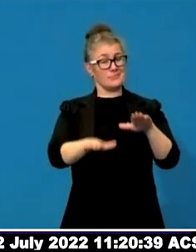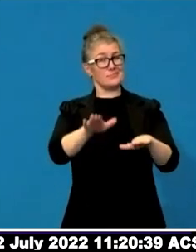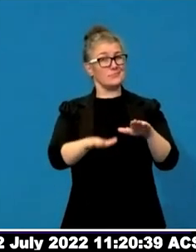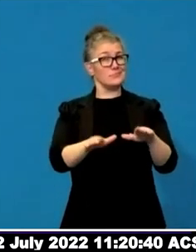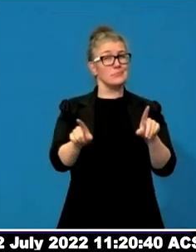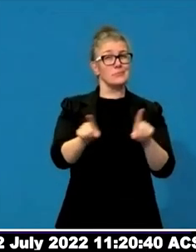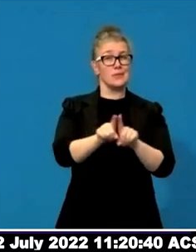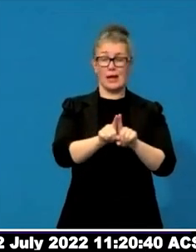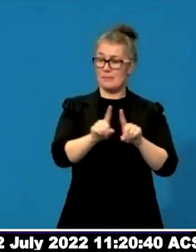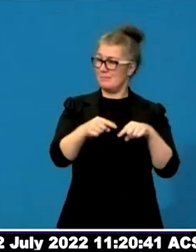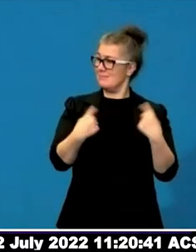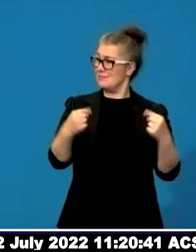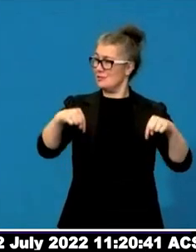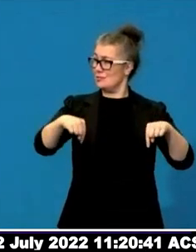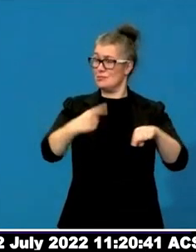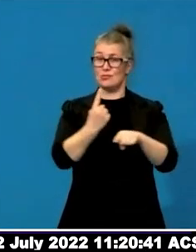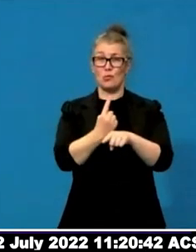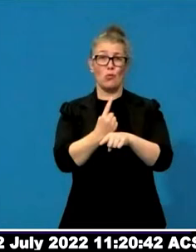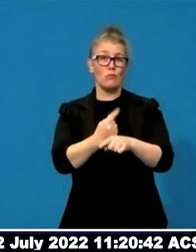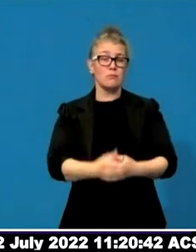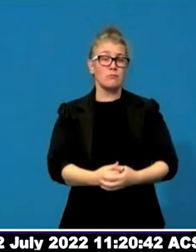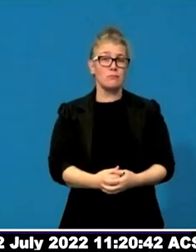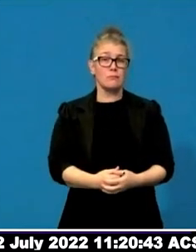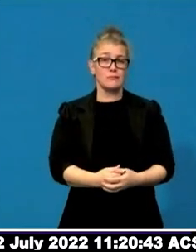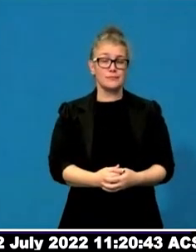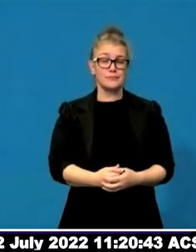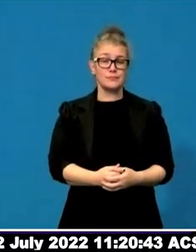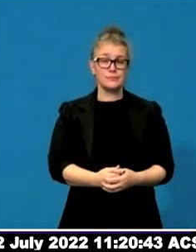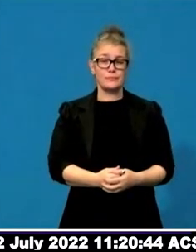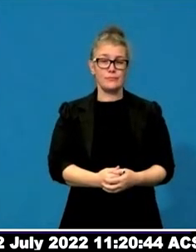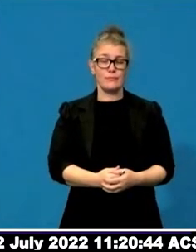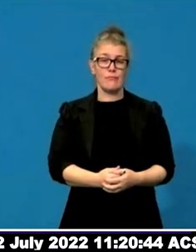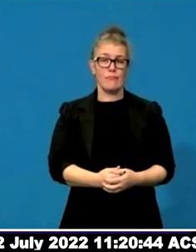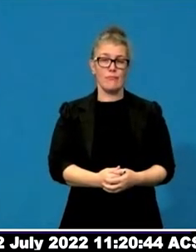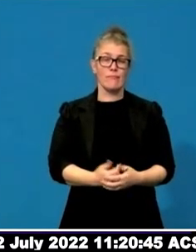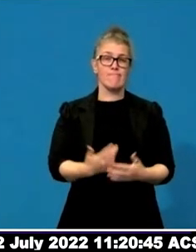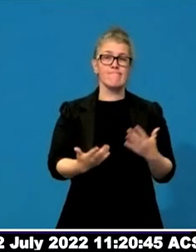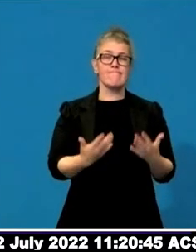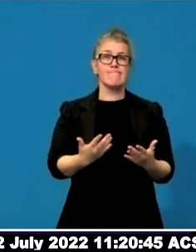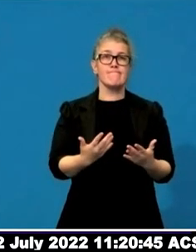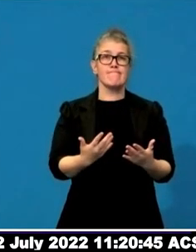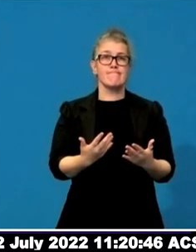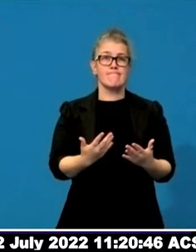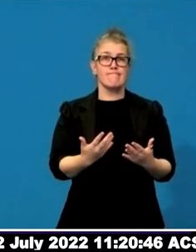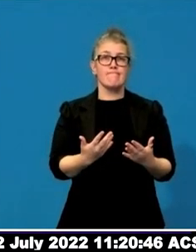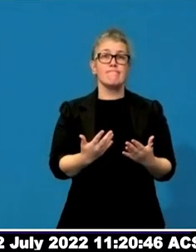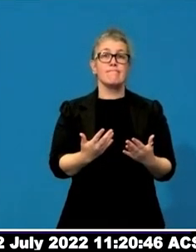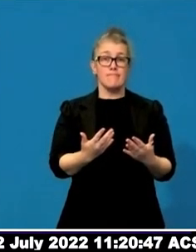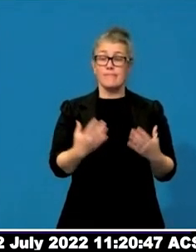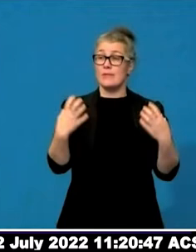I mean, the - the Commission heard about,